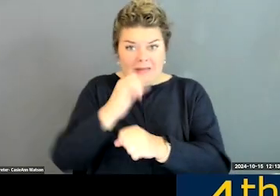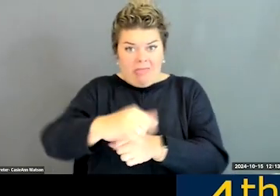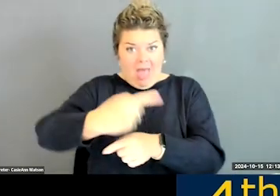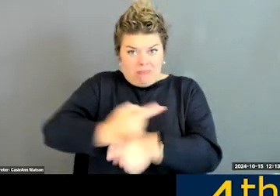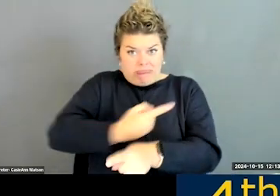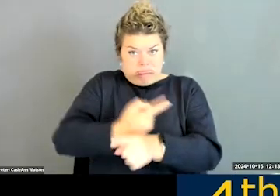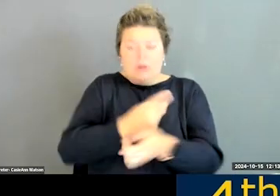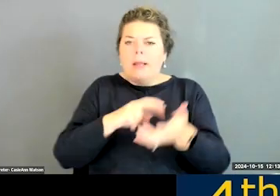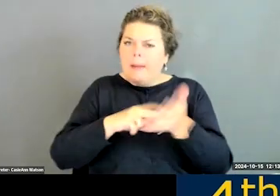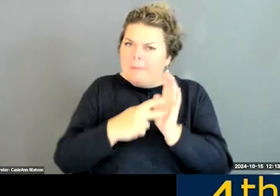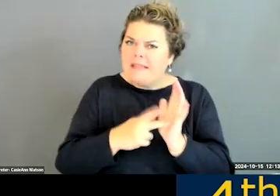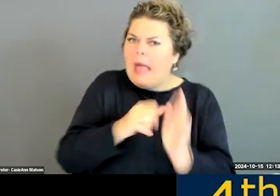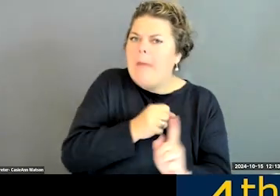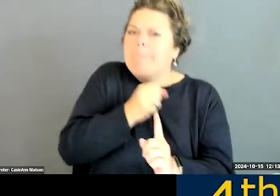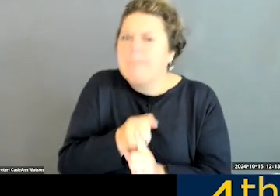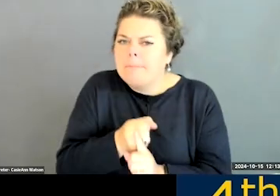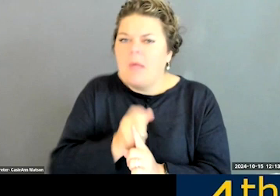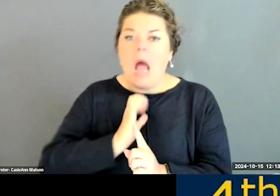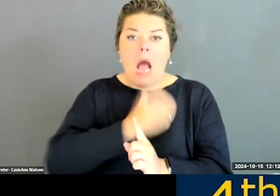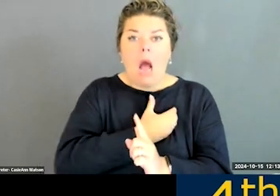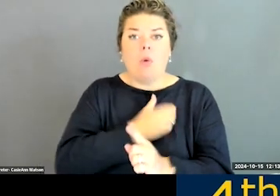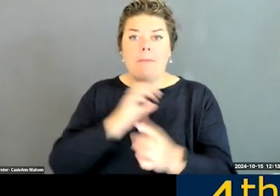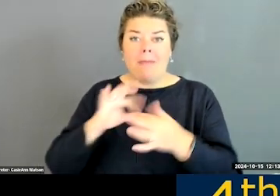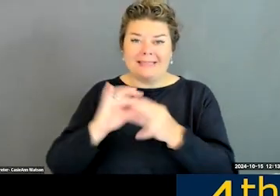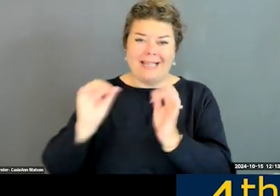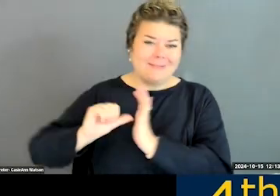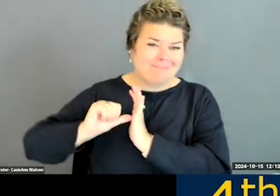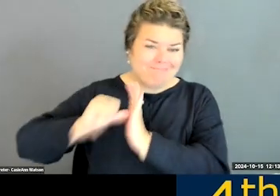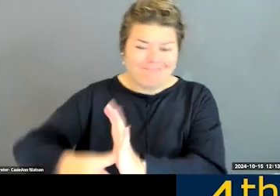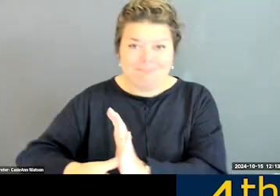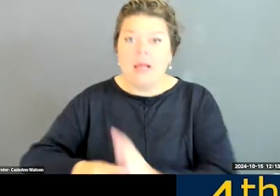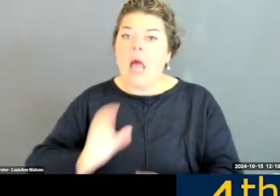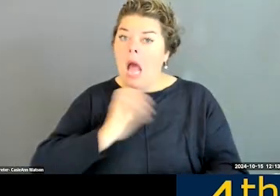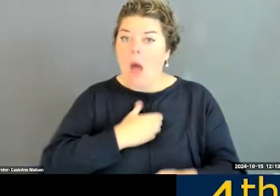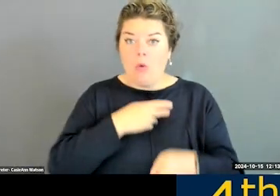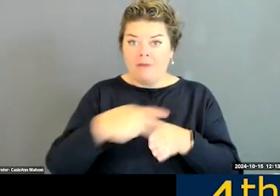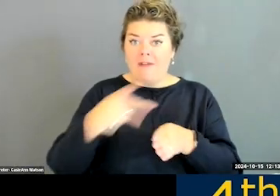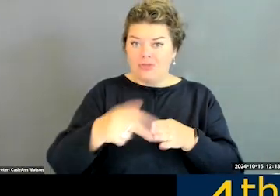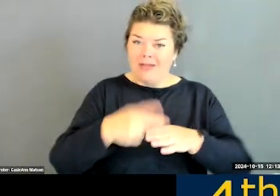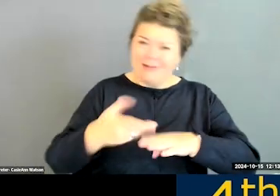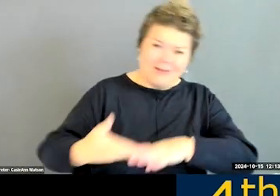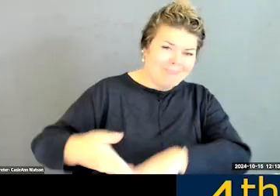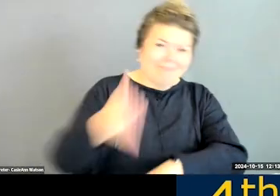it improves the impact of our message, it increases professionalism, improves comprehension,